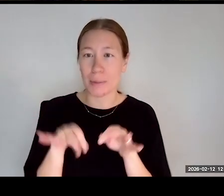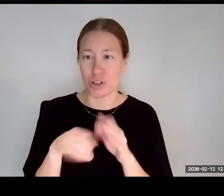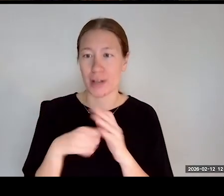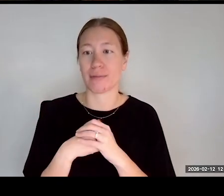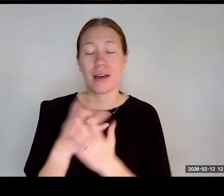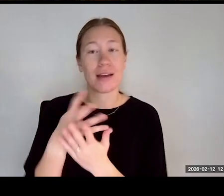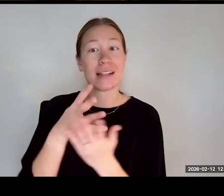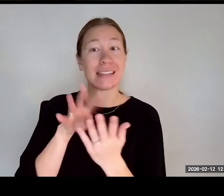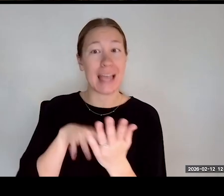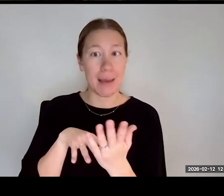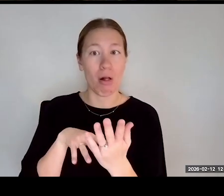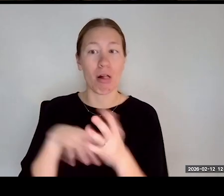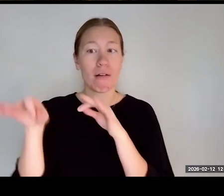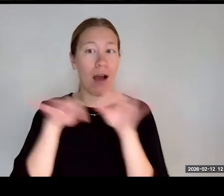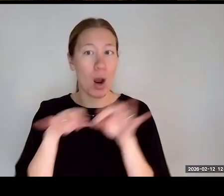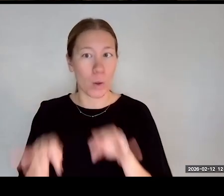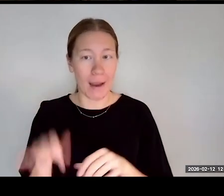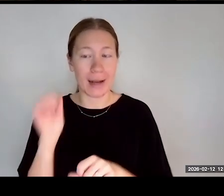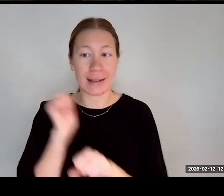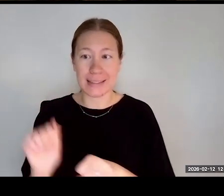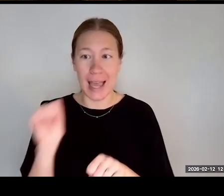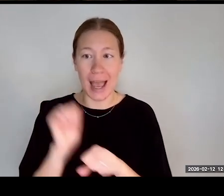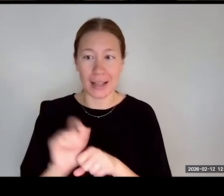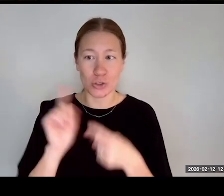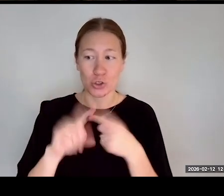outlining tasks to prepare for skiing